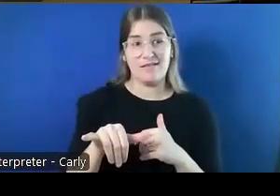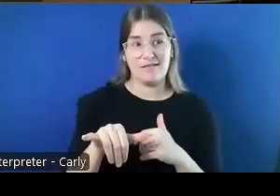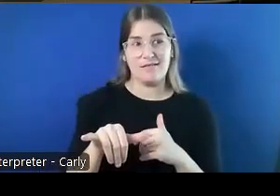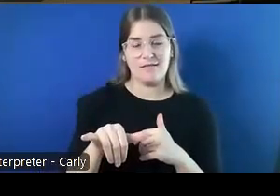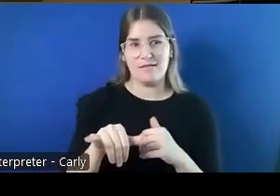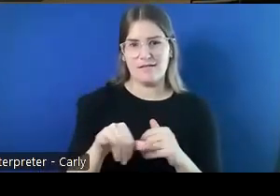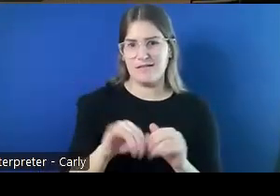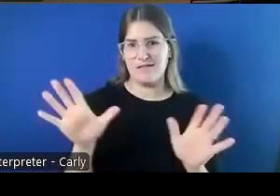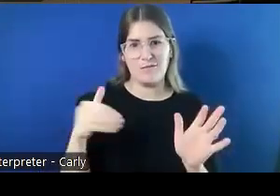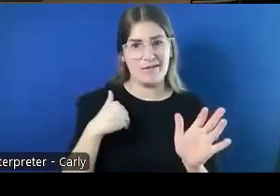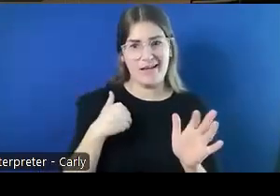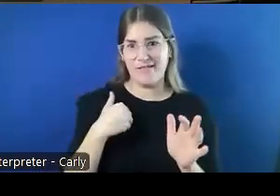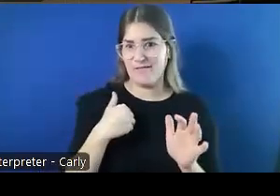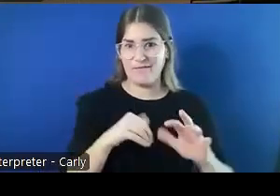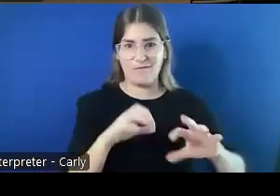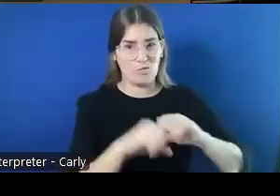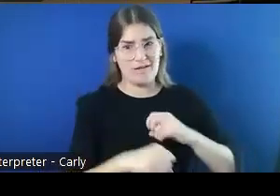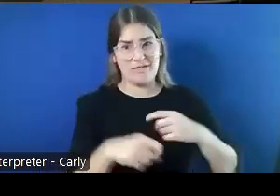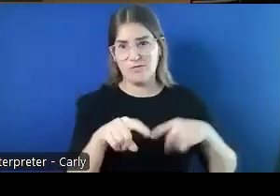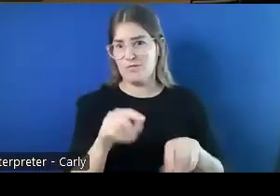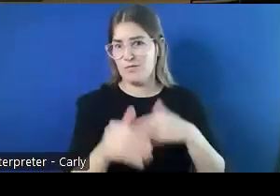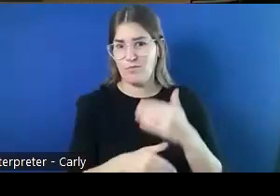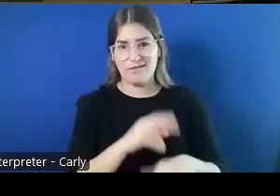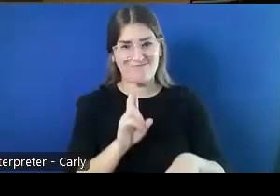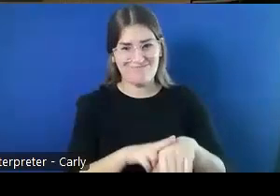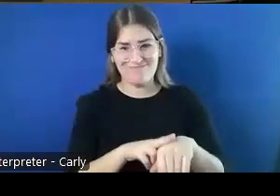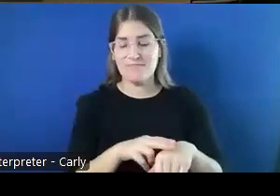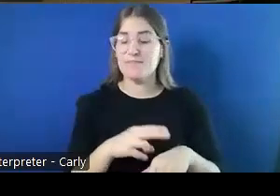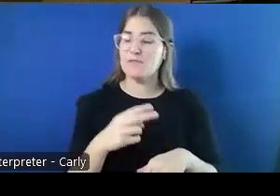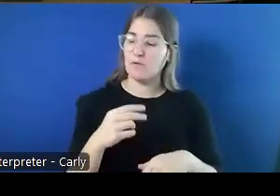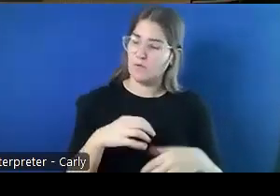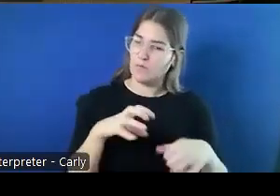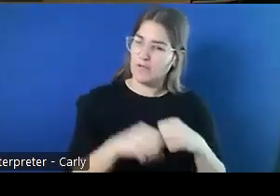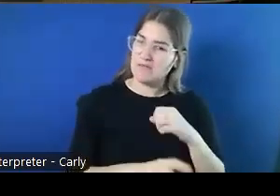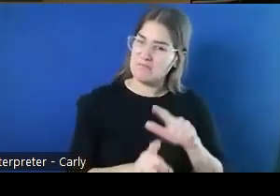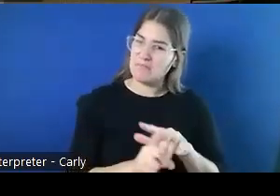the process and and within the sessions grief coming up although I will say and I didn't